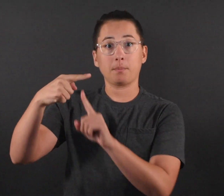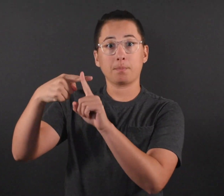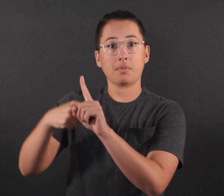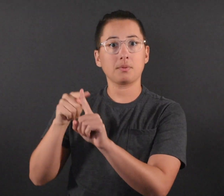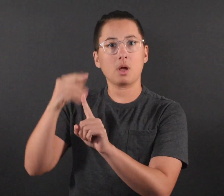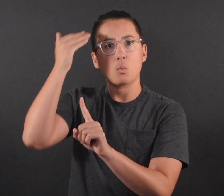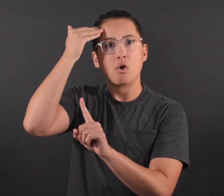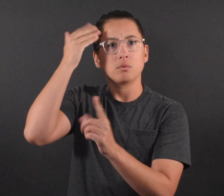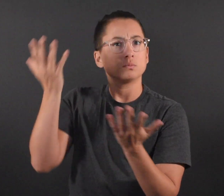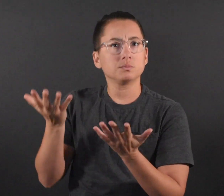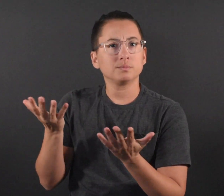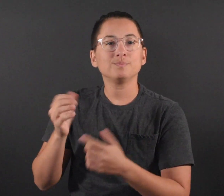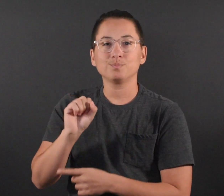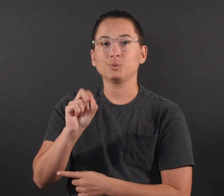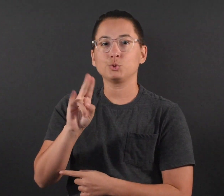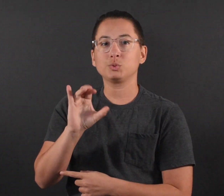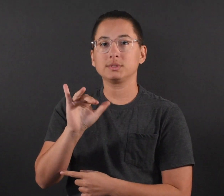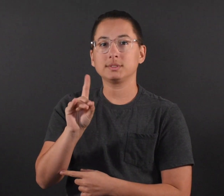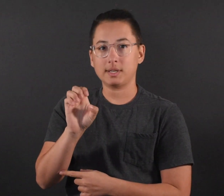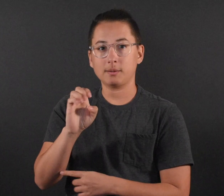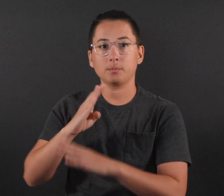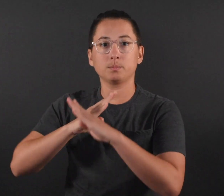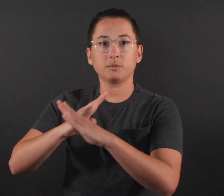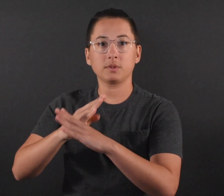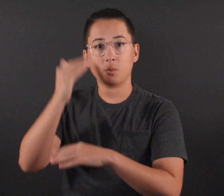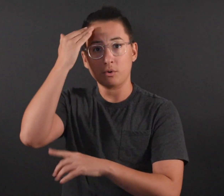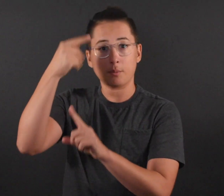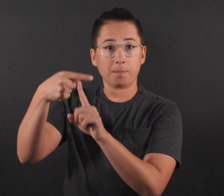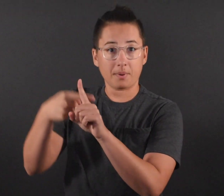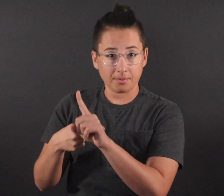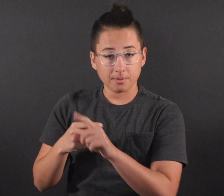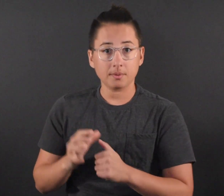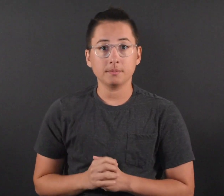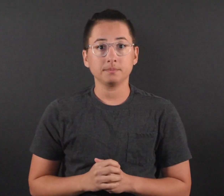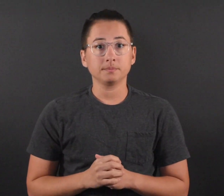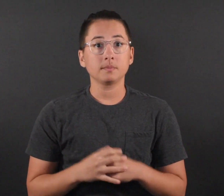In observation of September as Suicide Prevention Awareness Month,